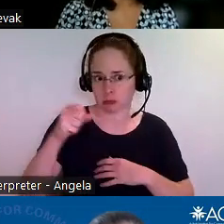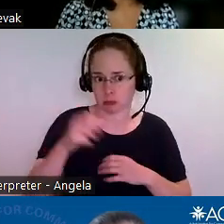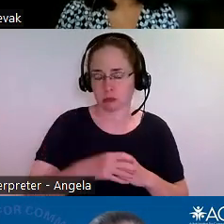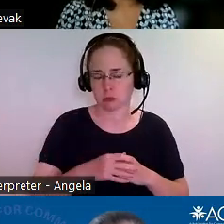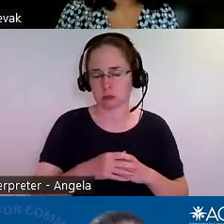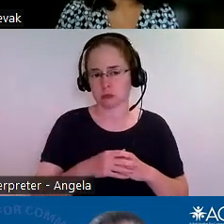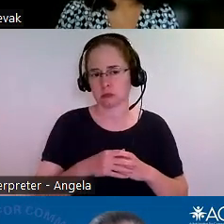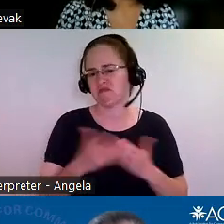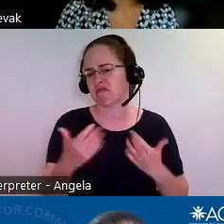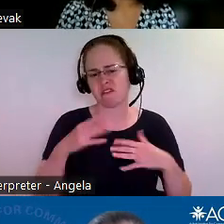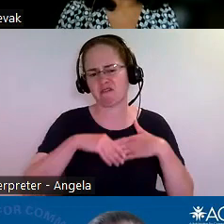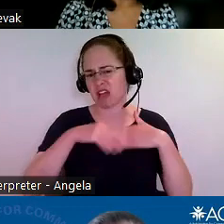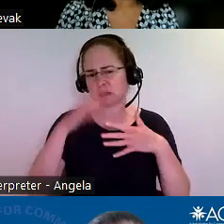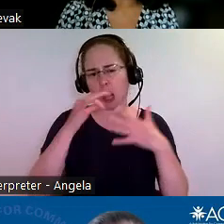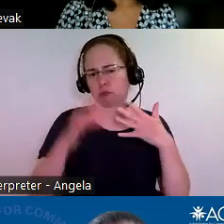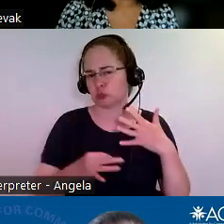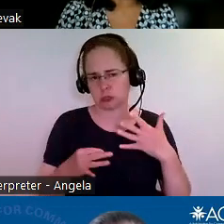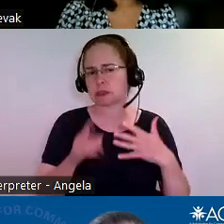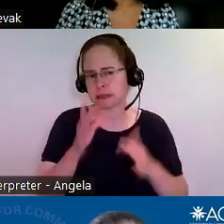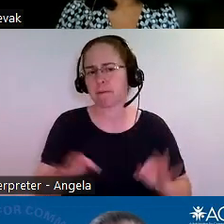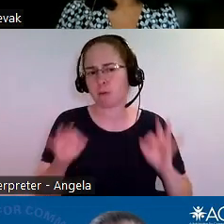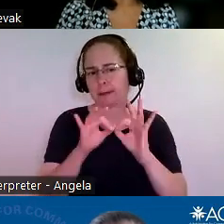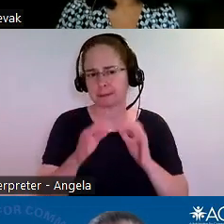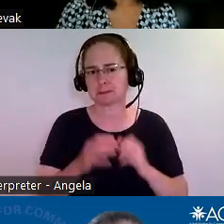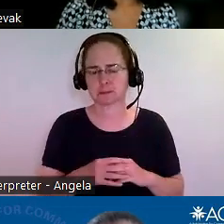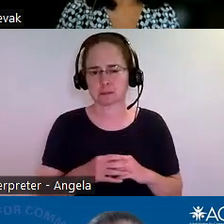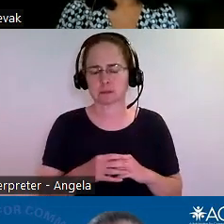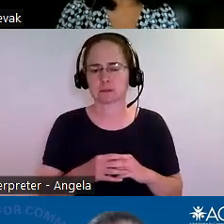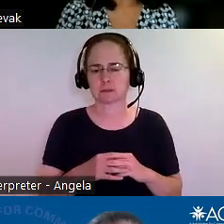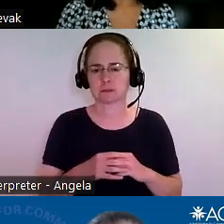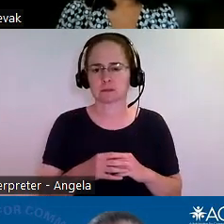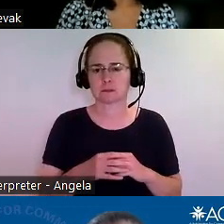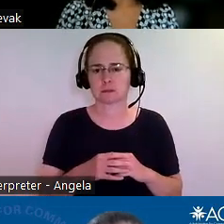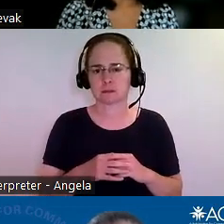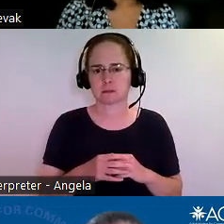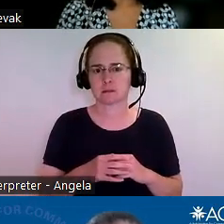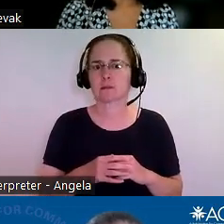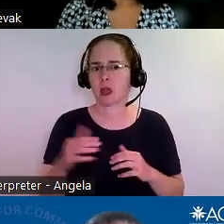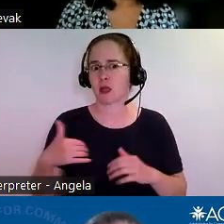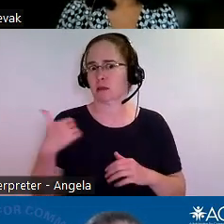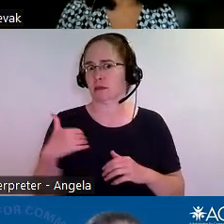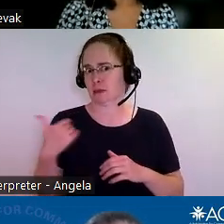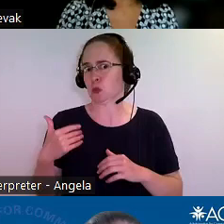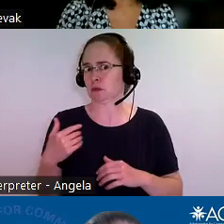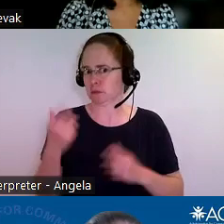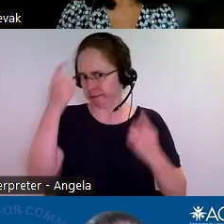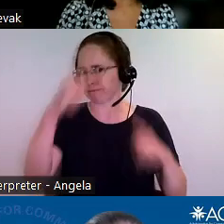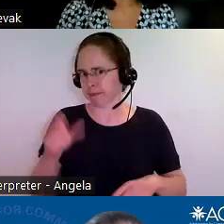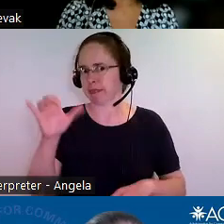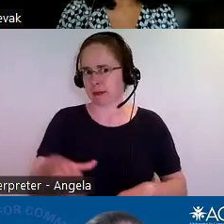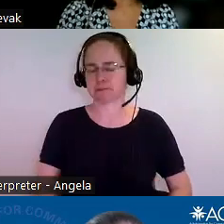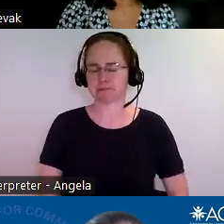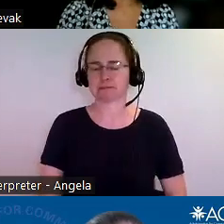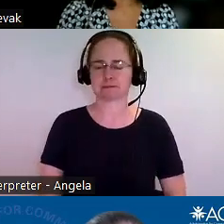having that flexibility is important and was also voiced by the youth that we spoke with.